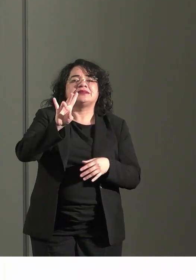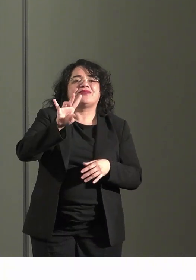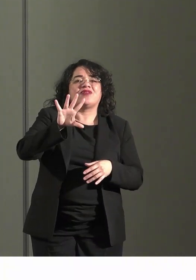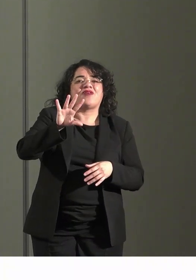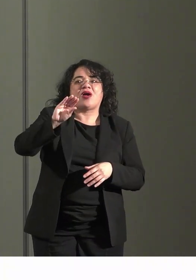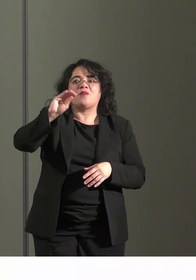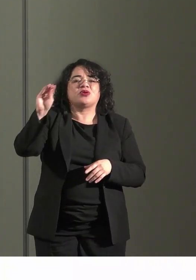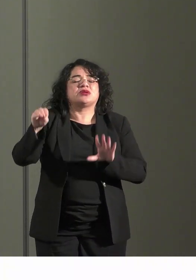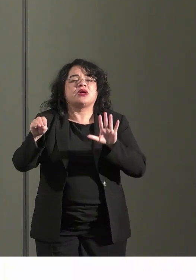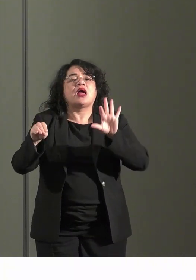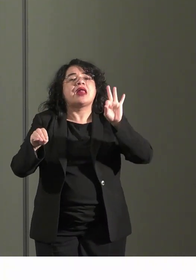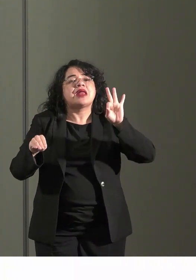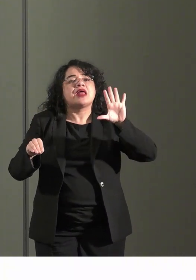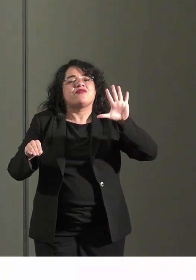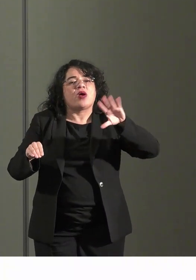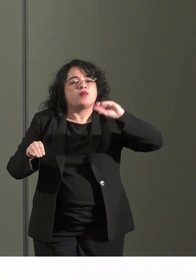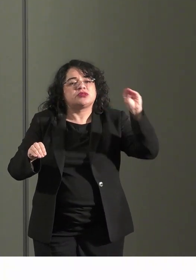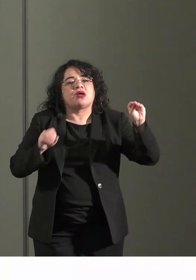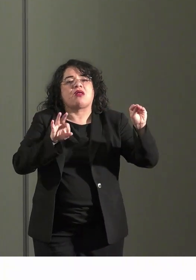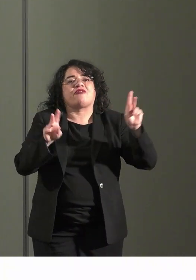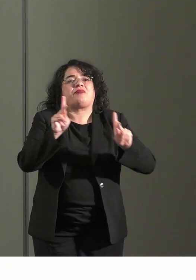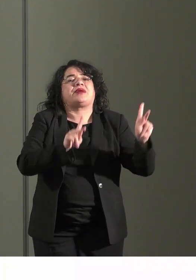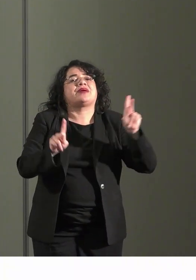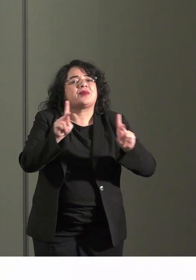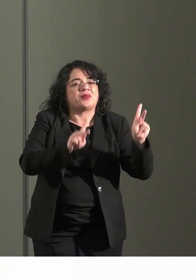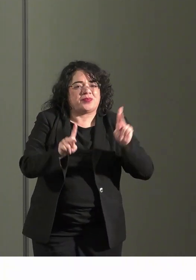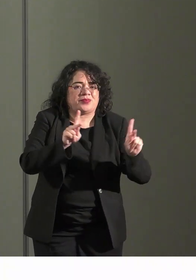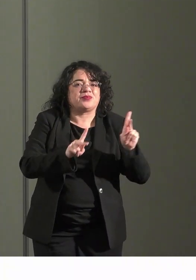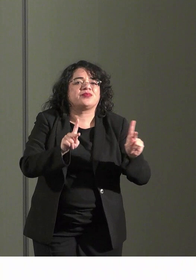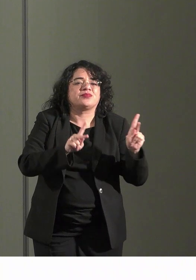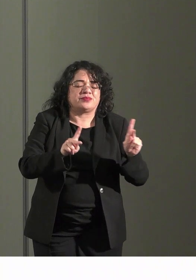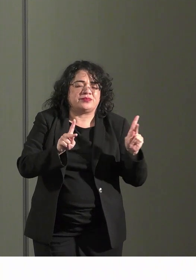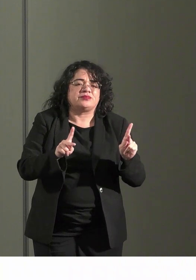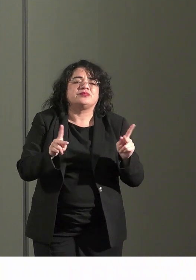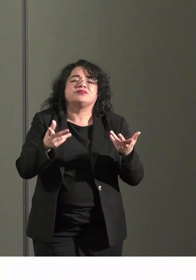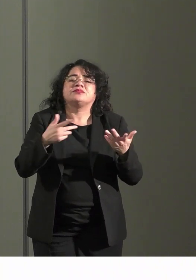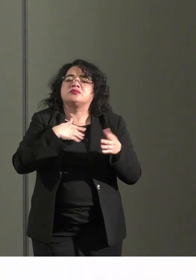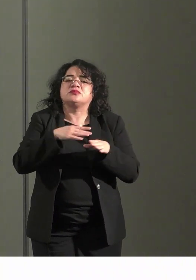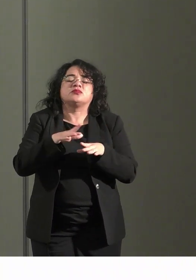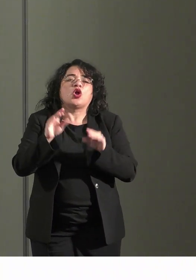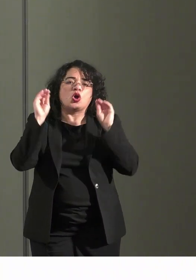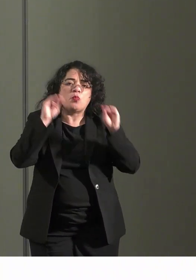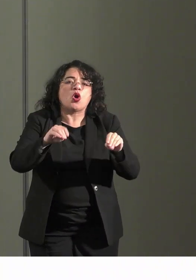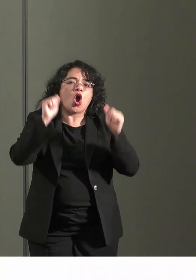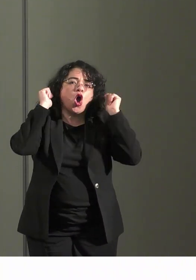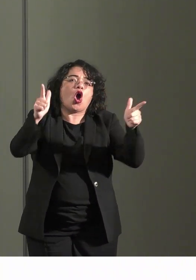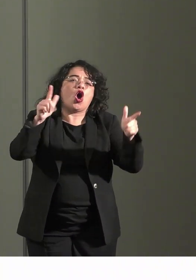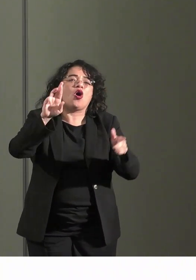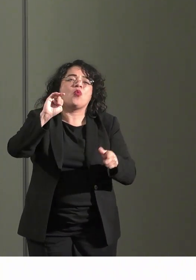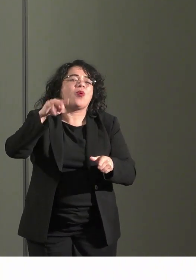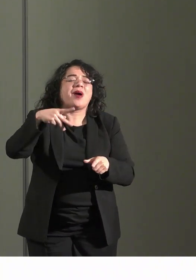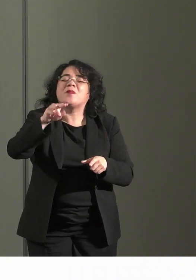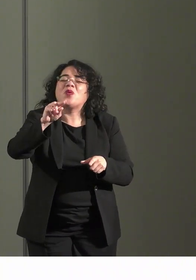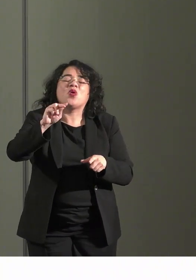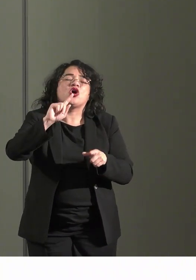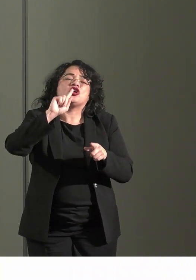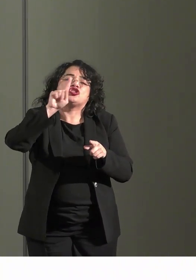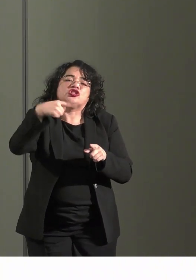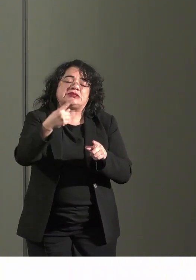design for the 95 percent. We don't say put a ramp in every house and specific lighting or